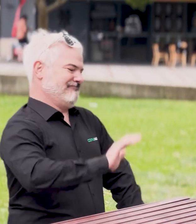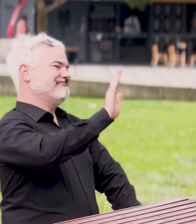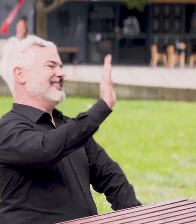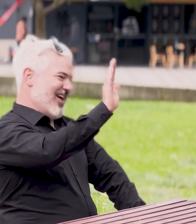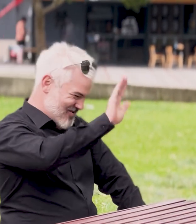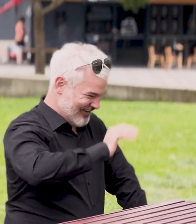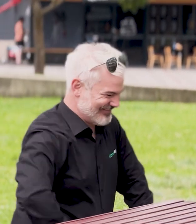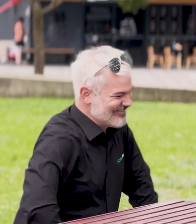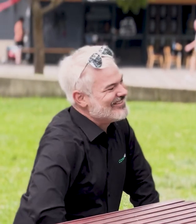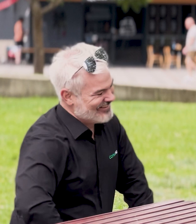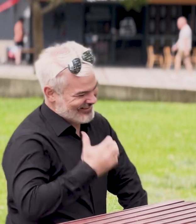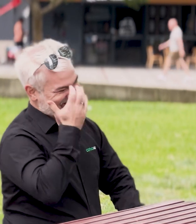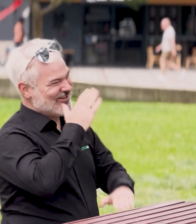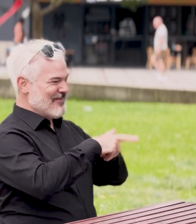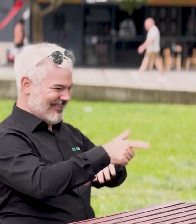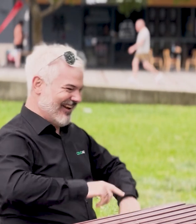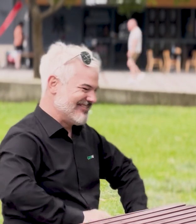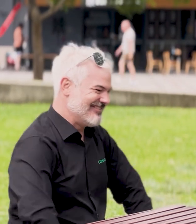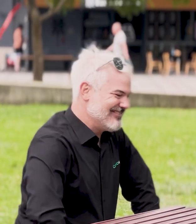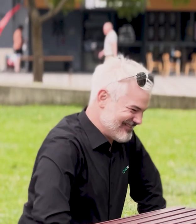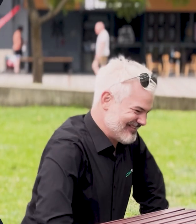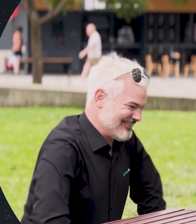Hello! Sorry about that...